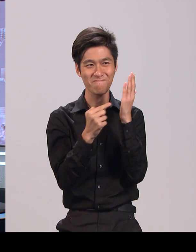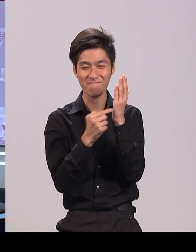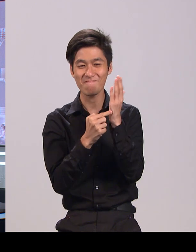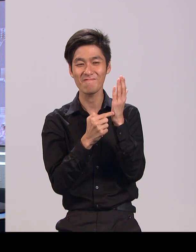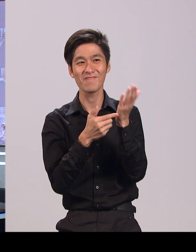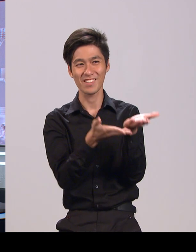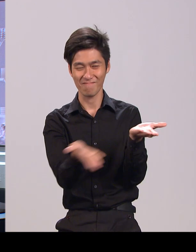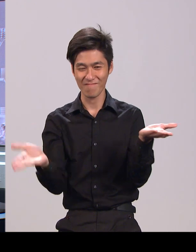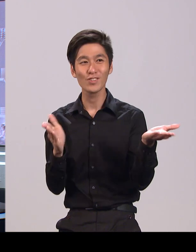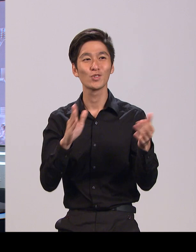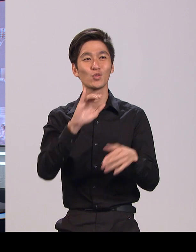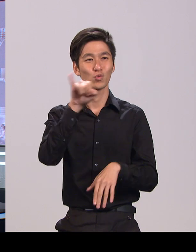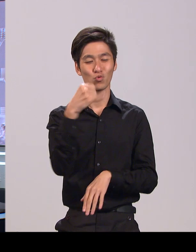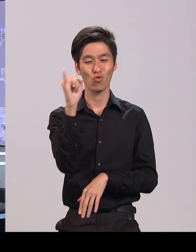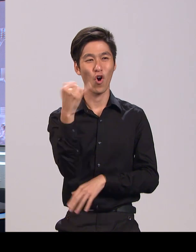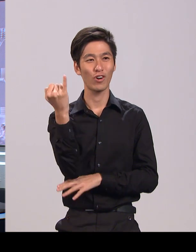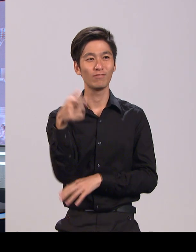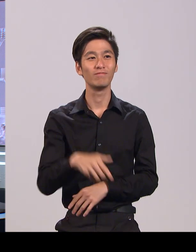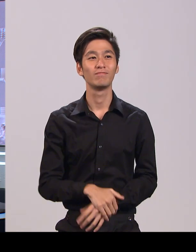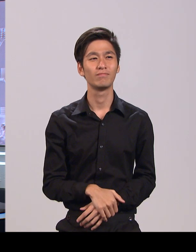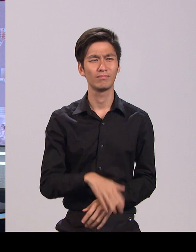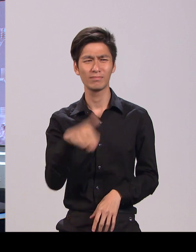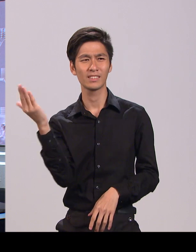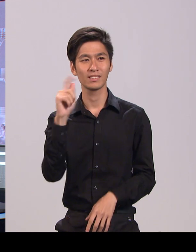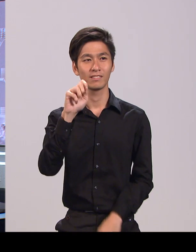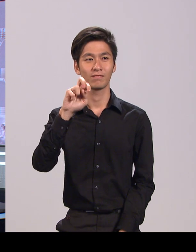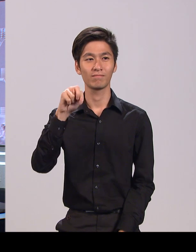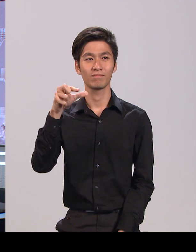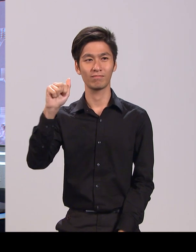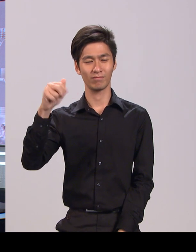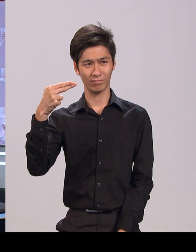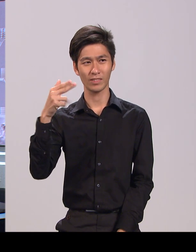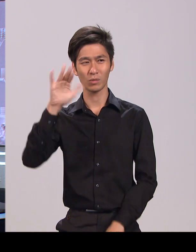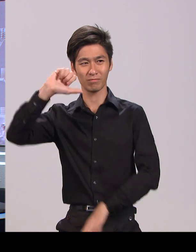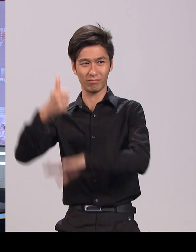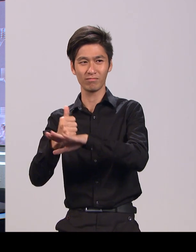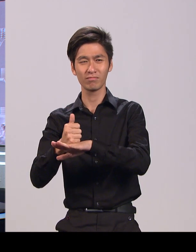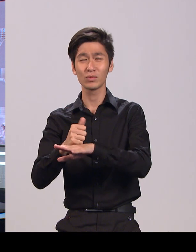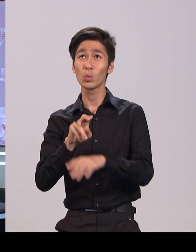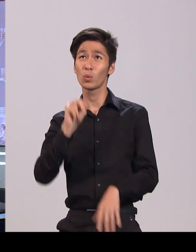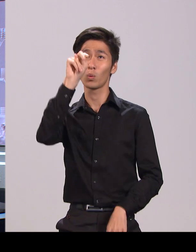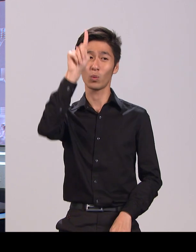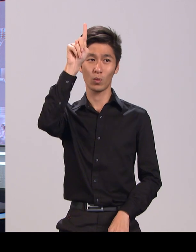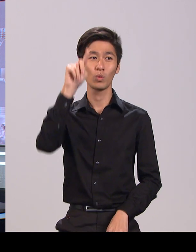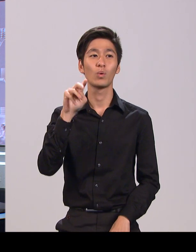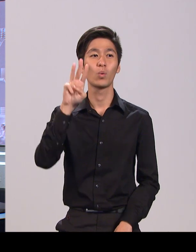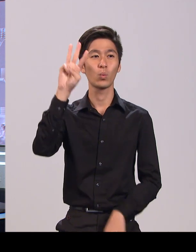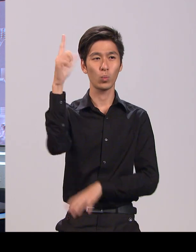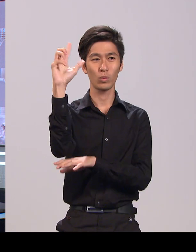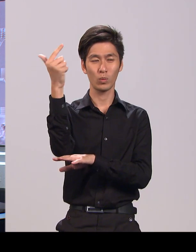Another town, Tengah, will be built next door. In the North, a Woodlands regional centre,